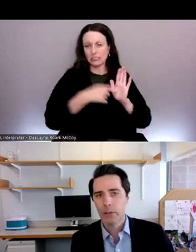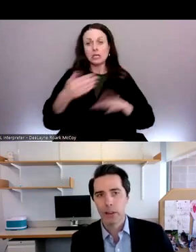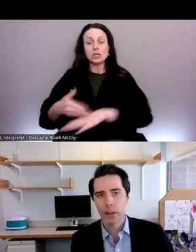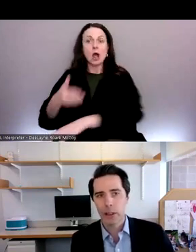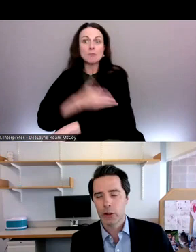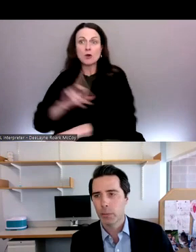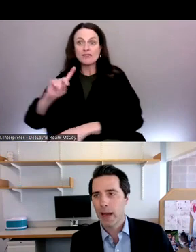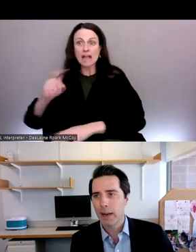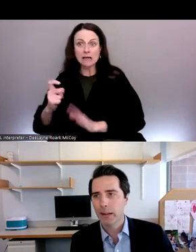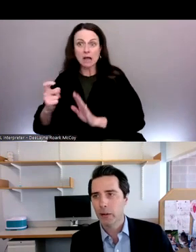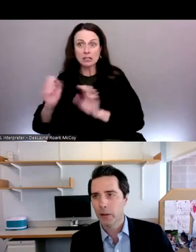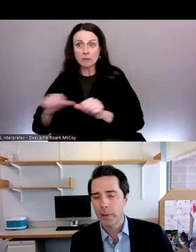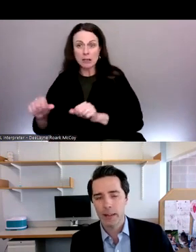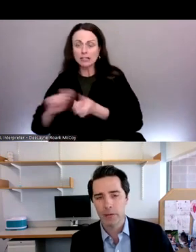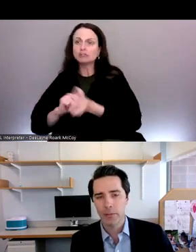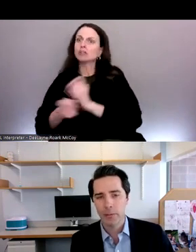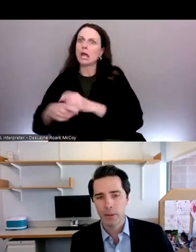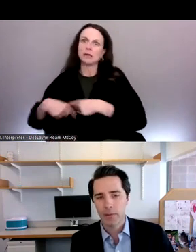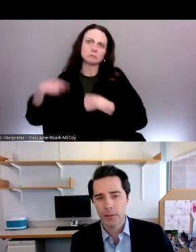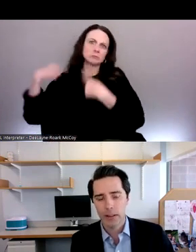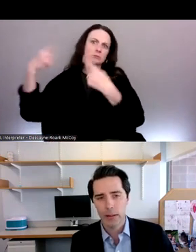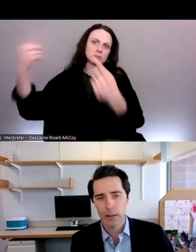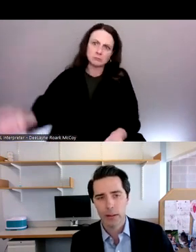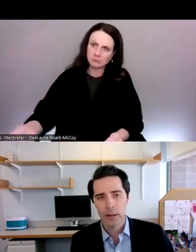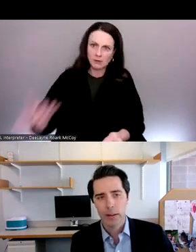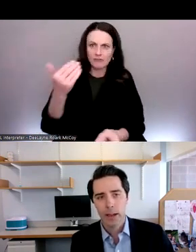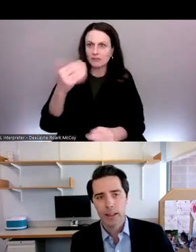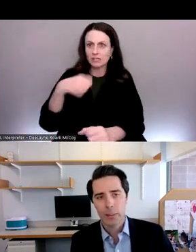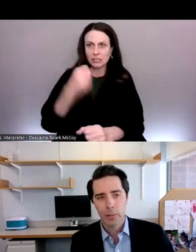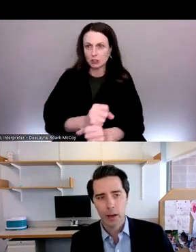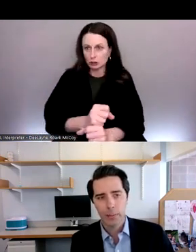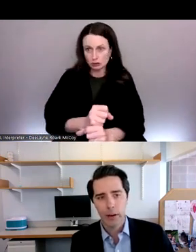has really changed dramatically over the